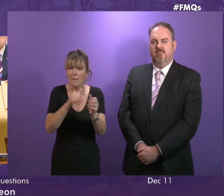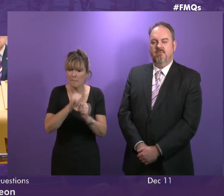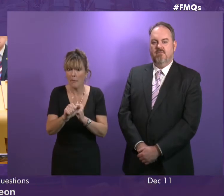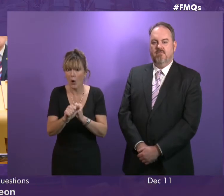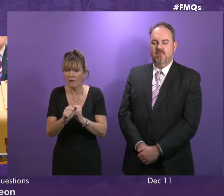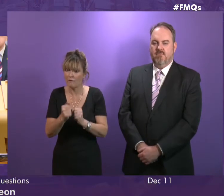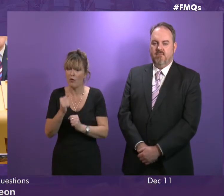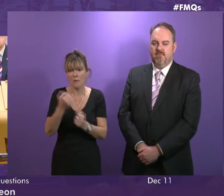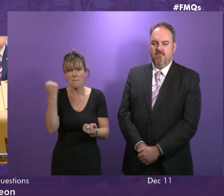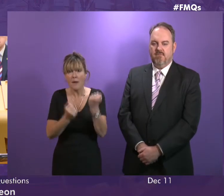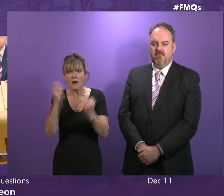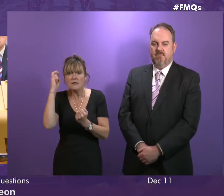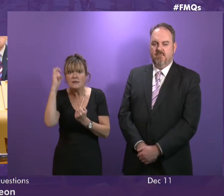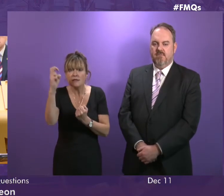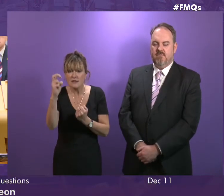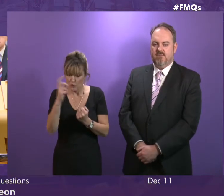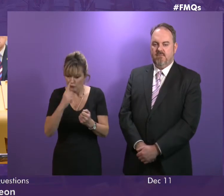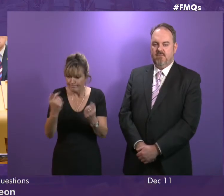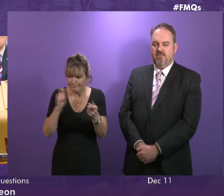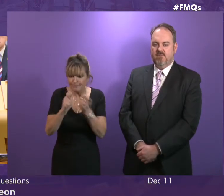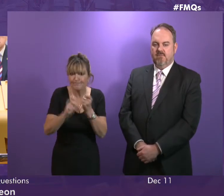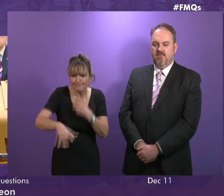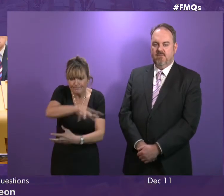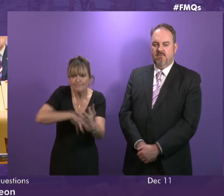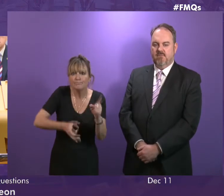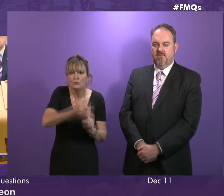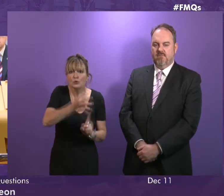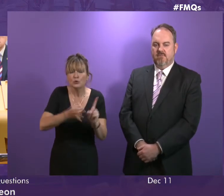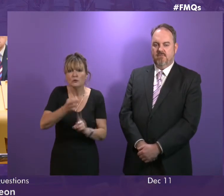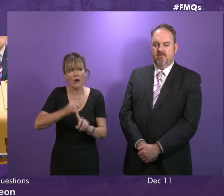out of their cars. We are ahead of the rest of the UK—I think that we are ahead of most